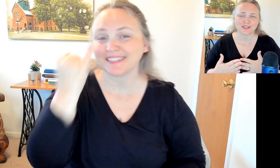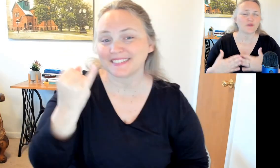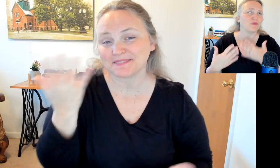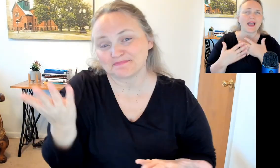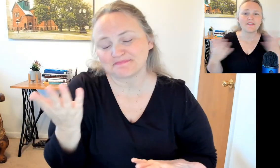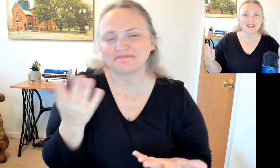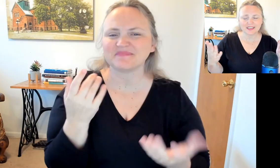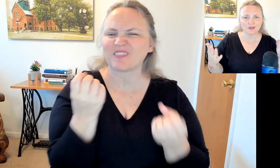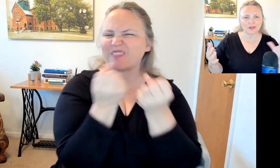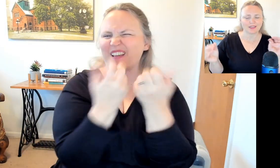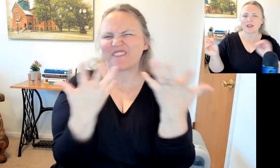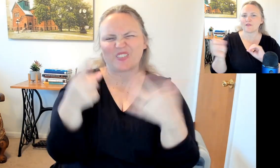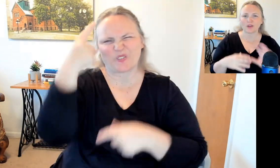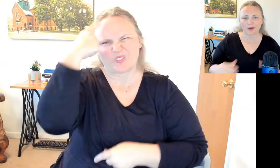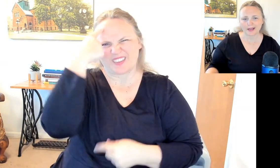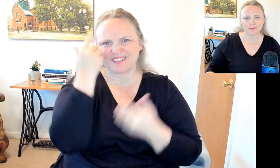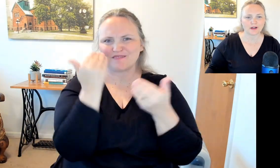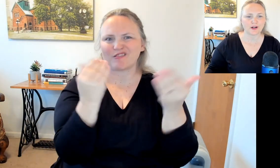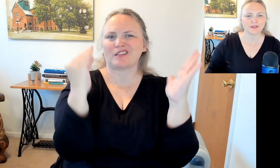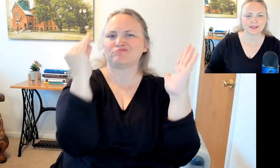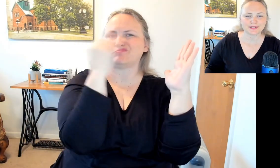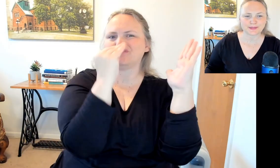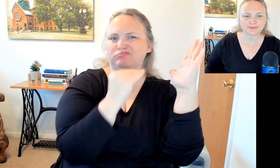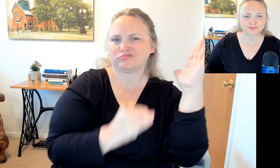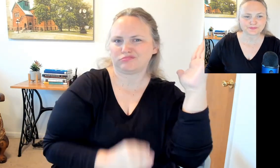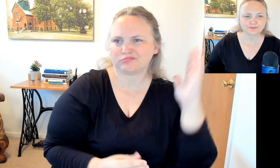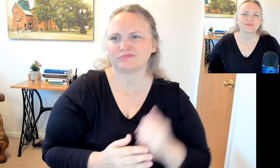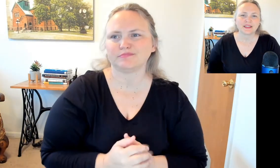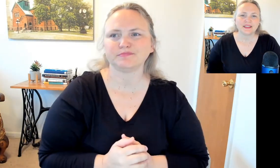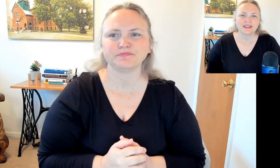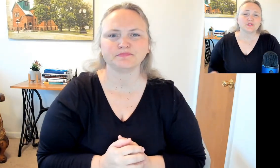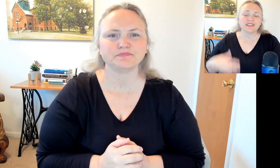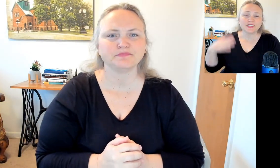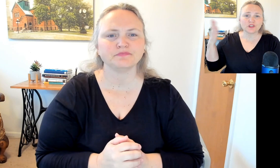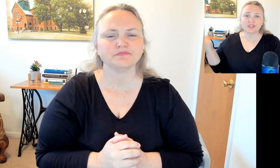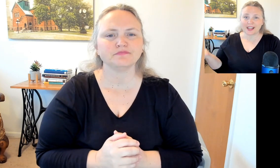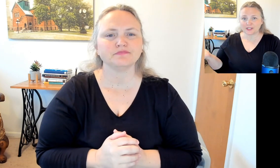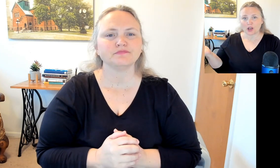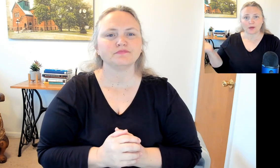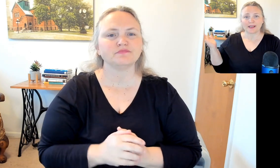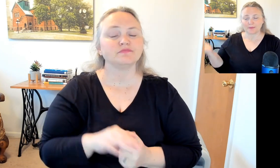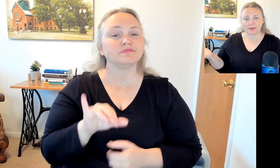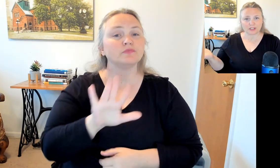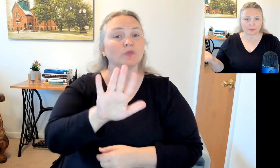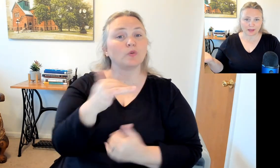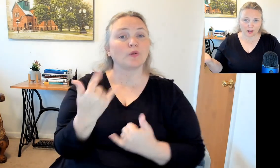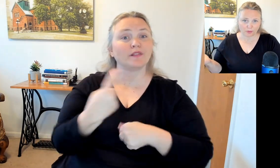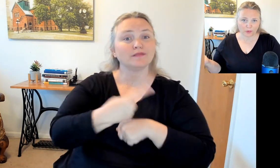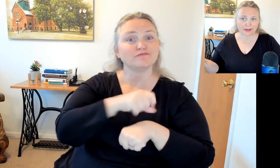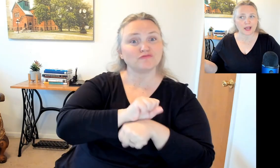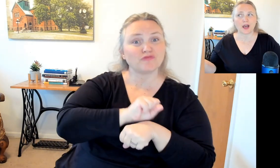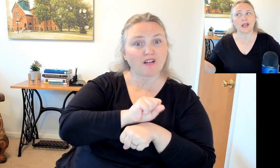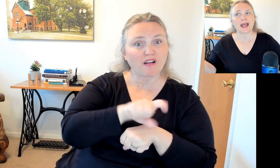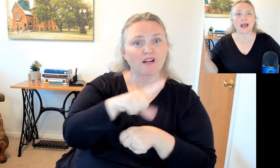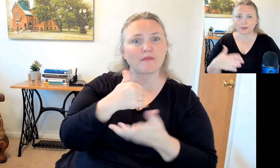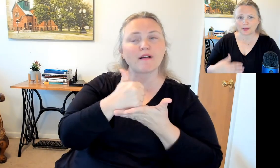So everything you can think of, go ahead and put it on your list. Just as your day job can be a jumping off point on how you might